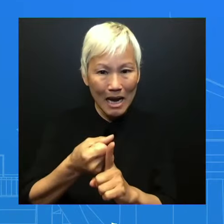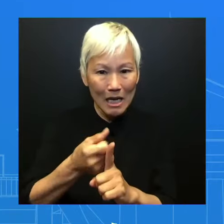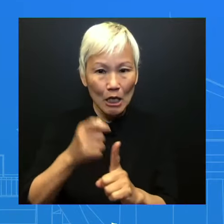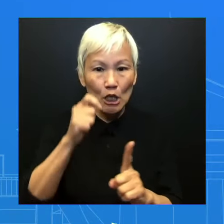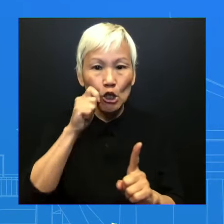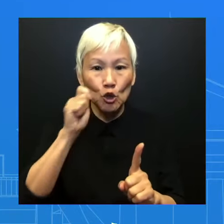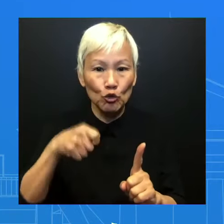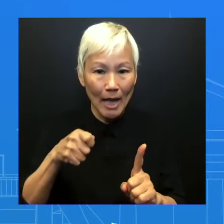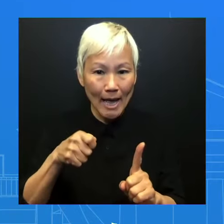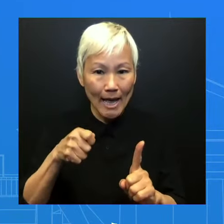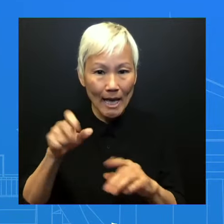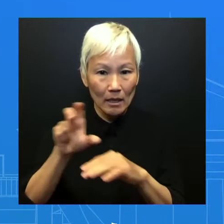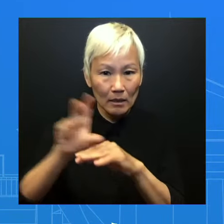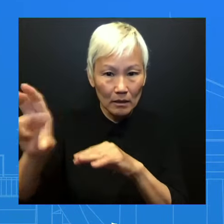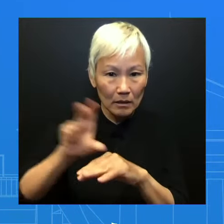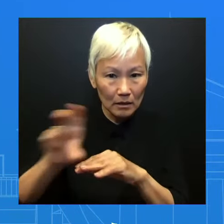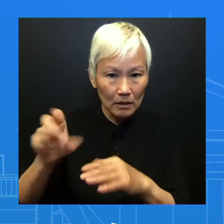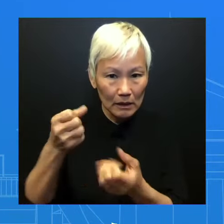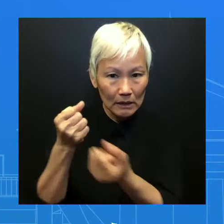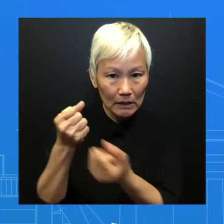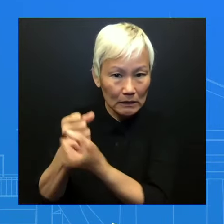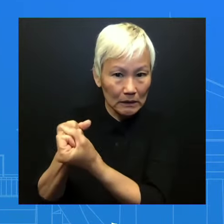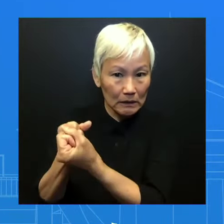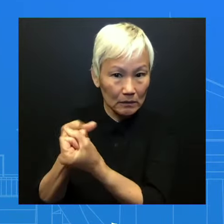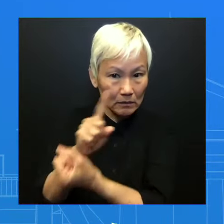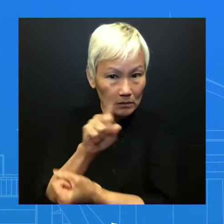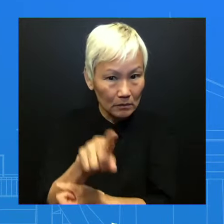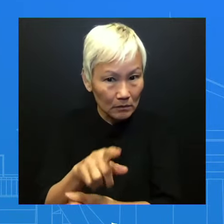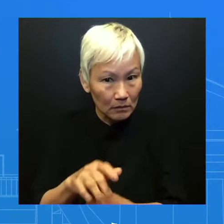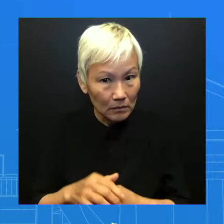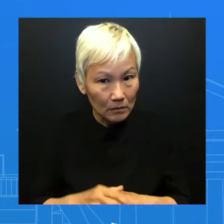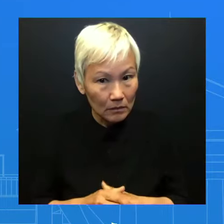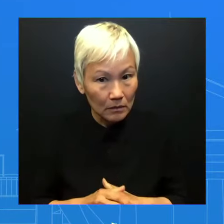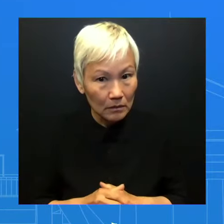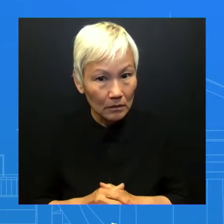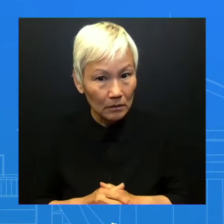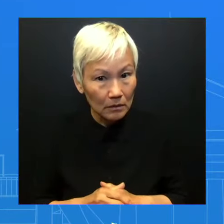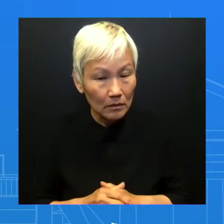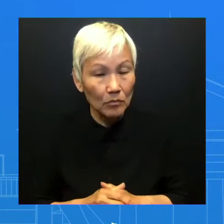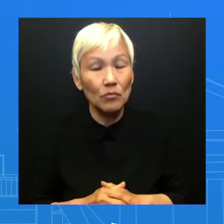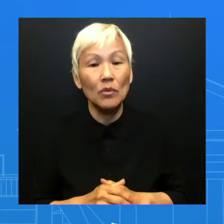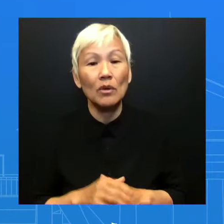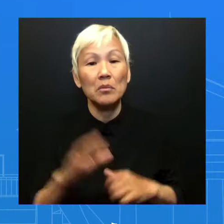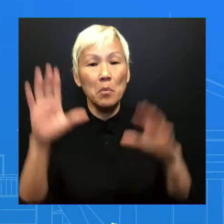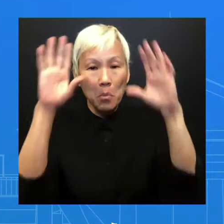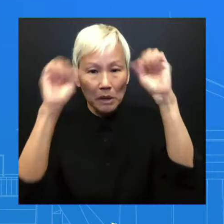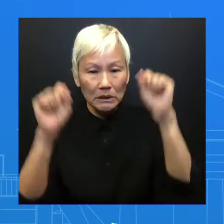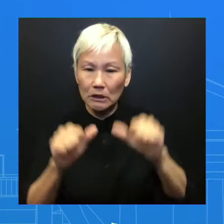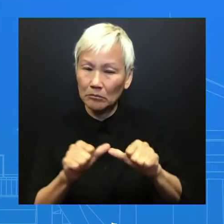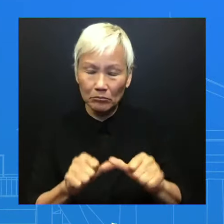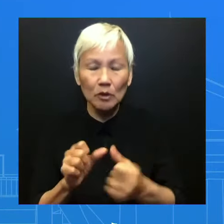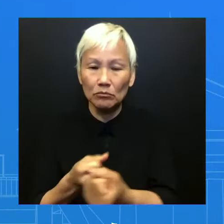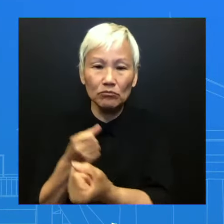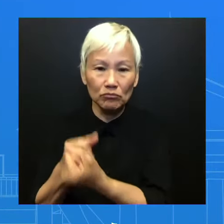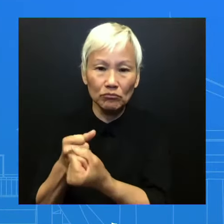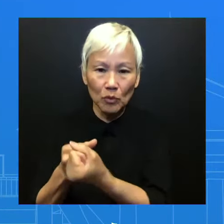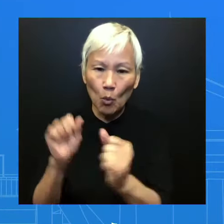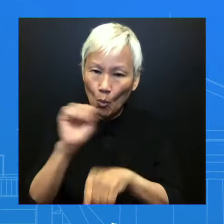the President has been clear that it will -- he's going to continue to work with our allies and partners to support Ukraine as long as it takes.